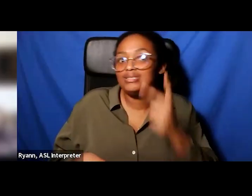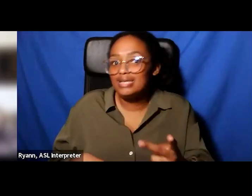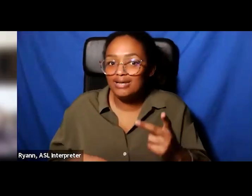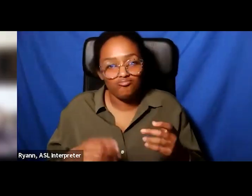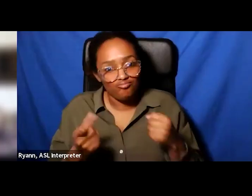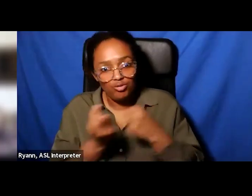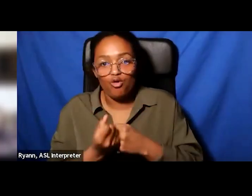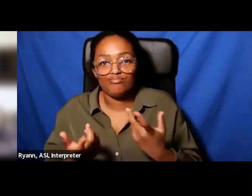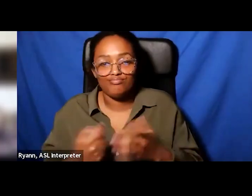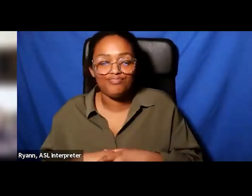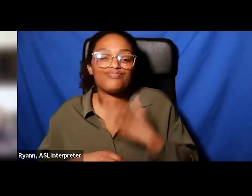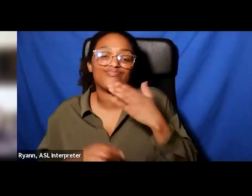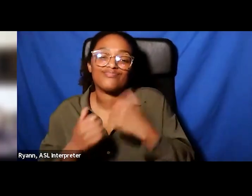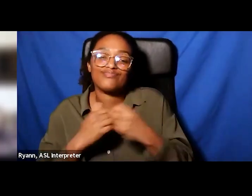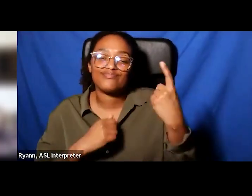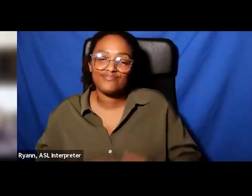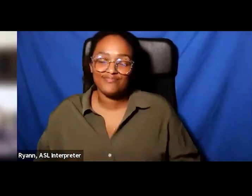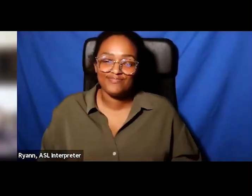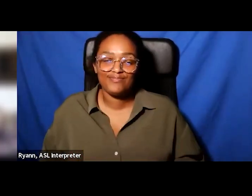Thanks, everyone. Yep,